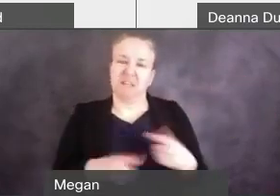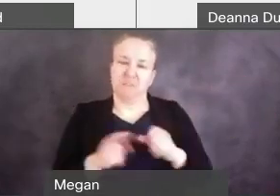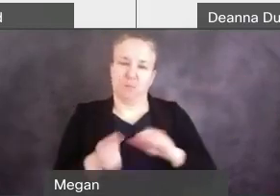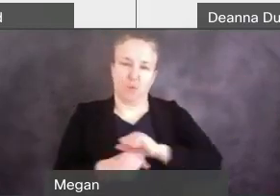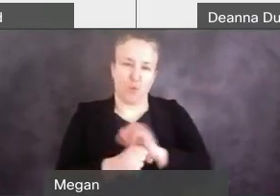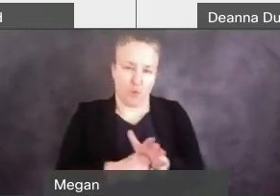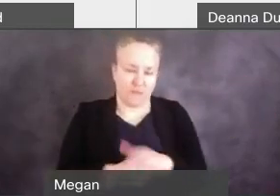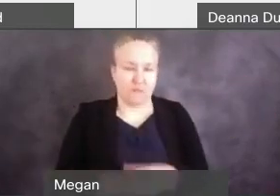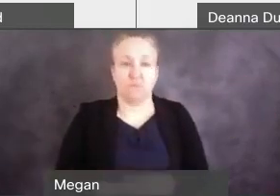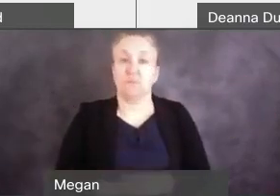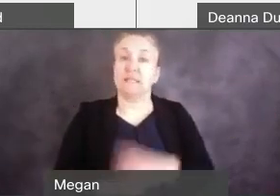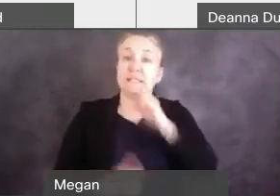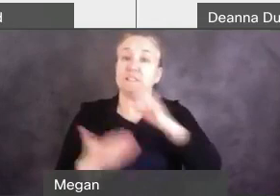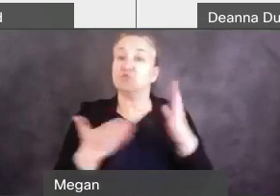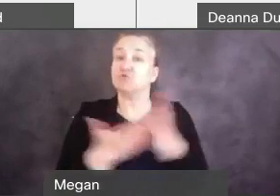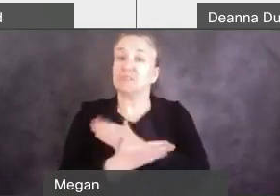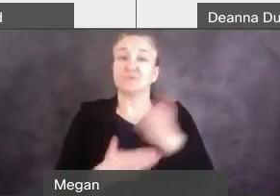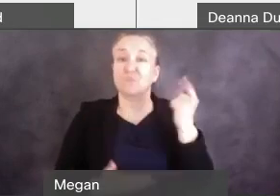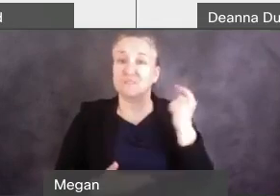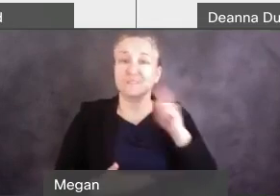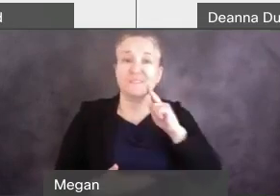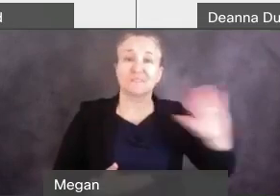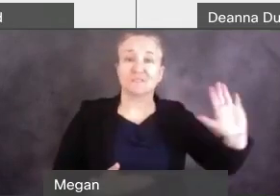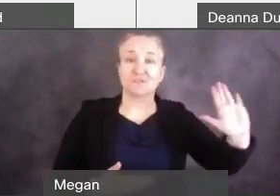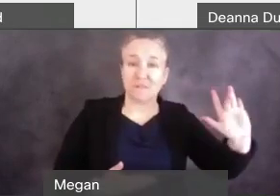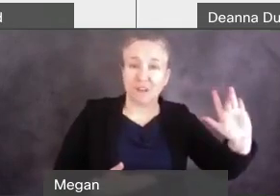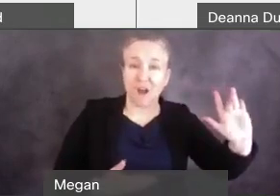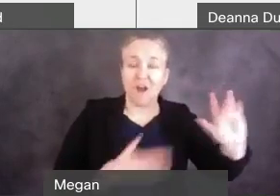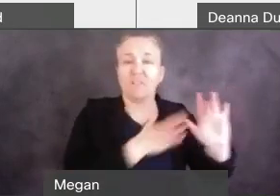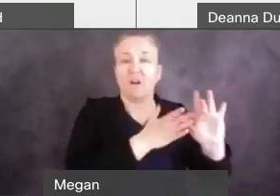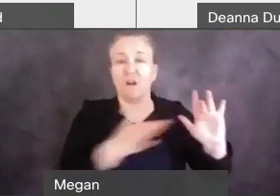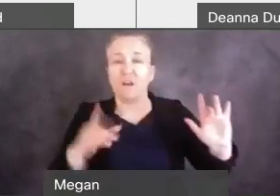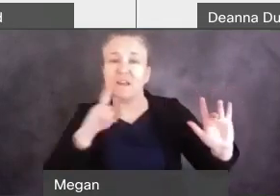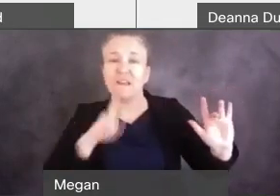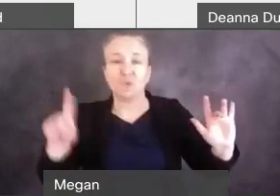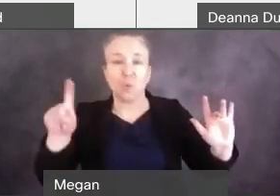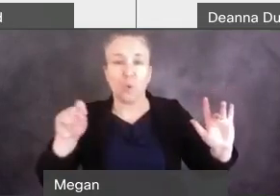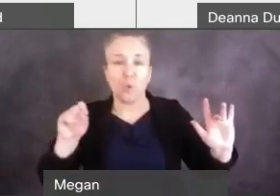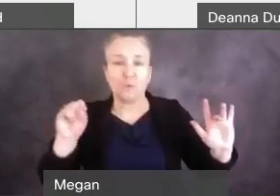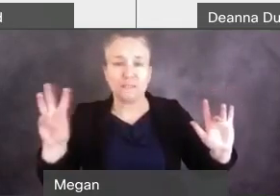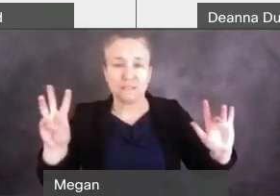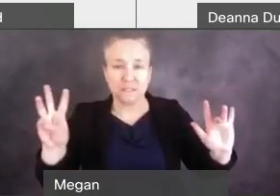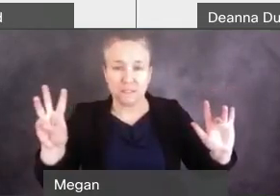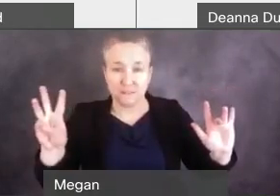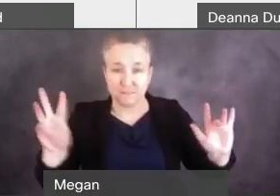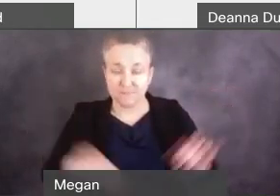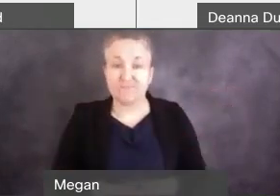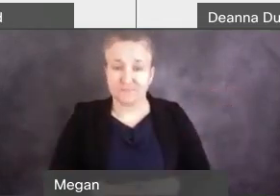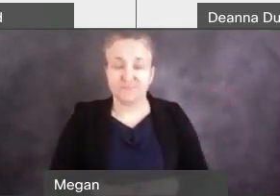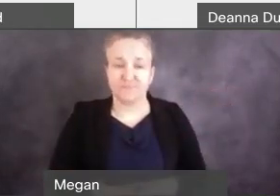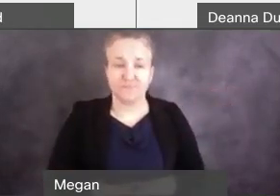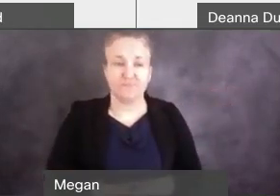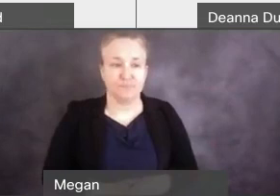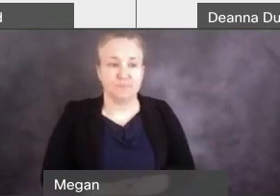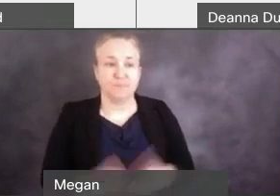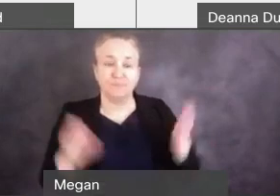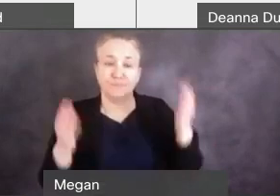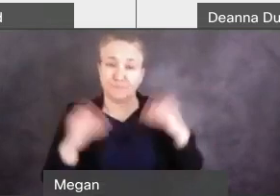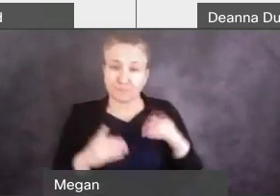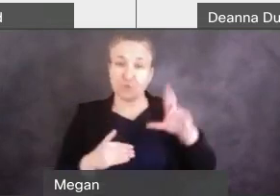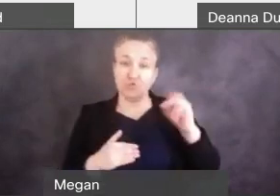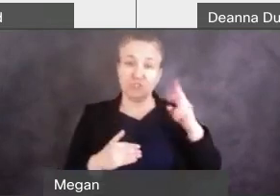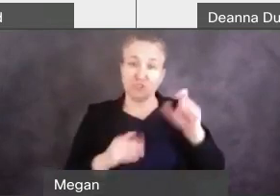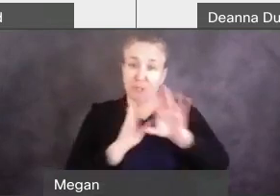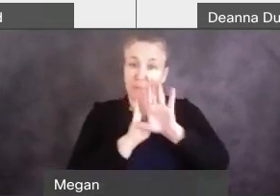ranged in age from 25 years old to 106 years old. The racial breakdown of this group, as we have it: